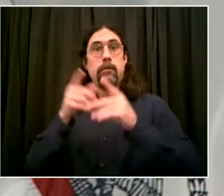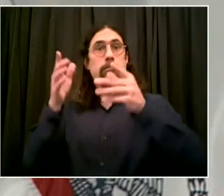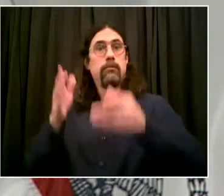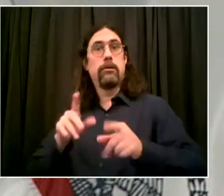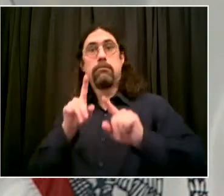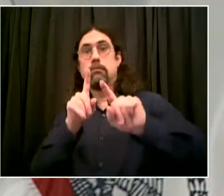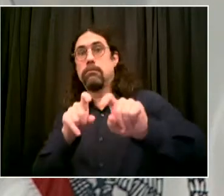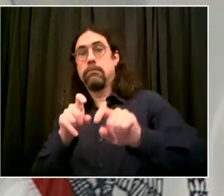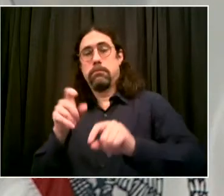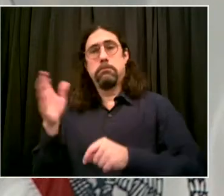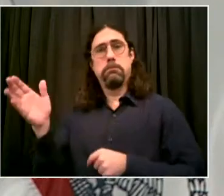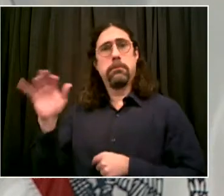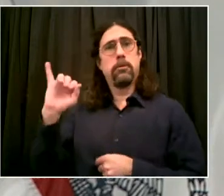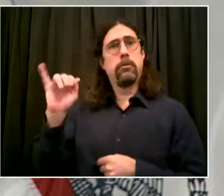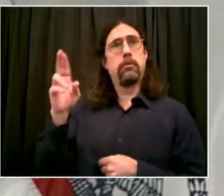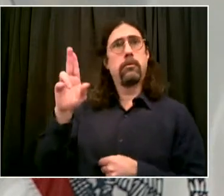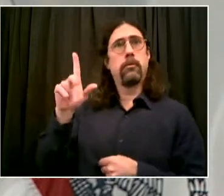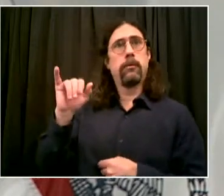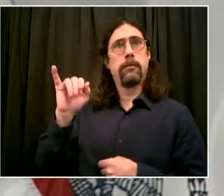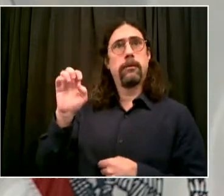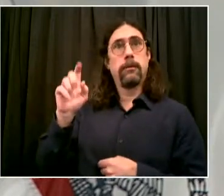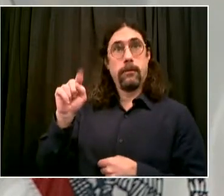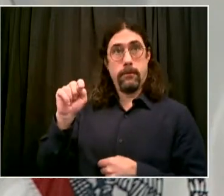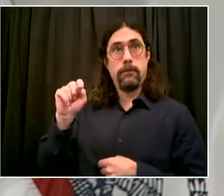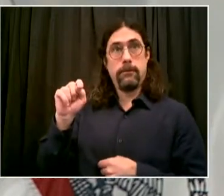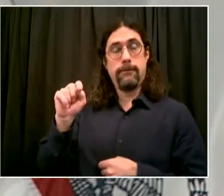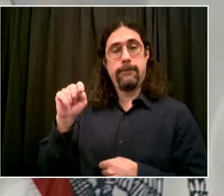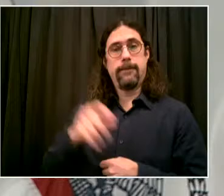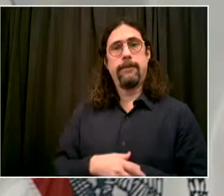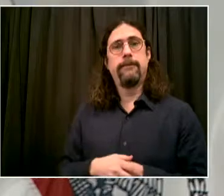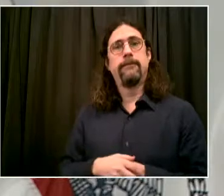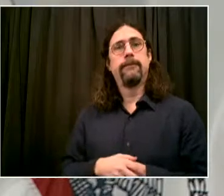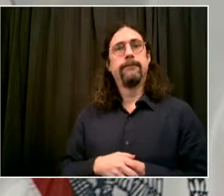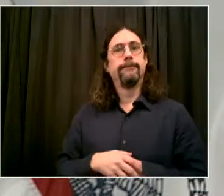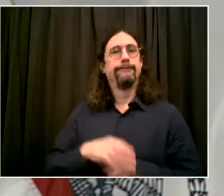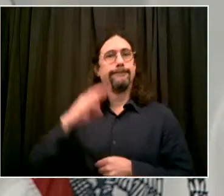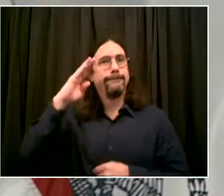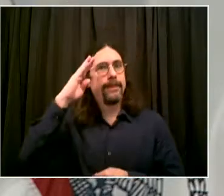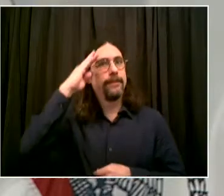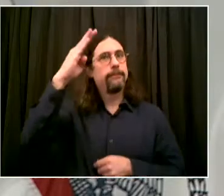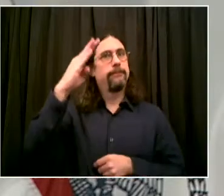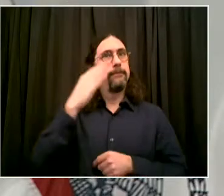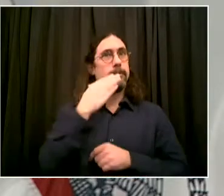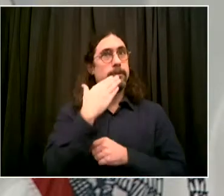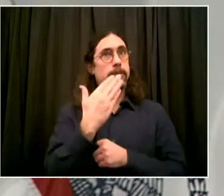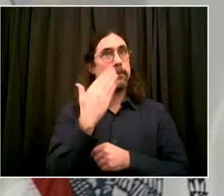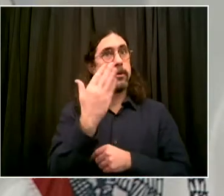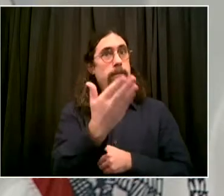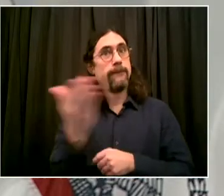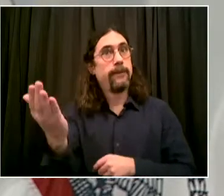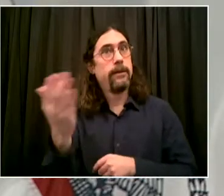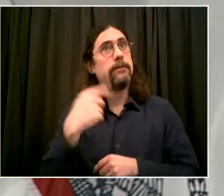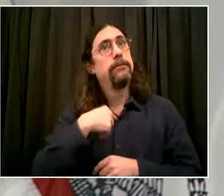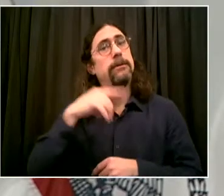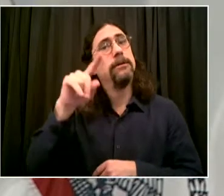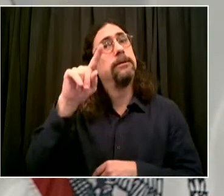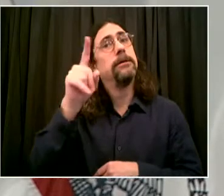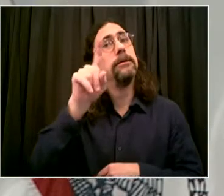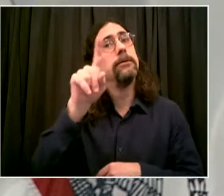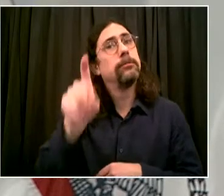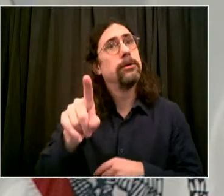FIRST QUESTION